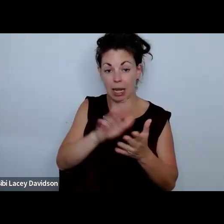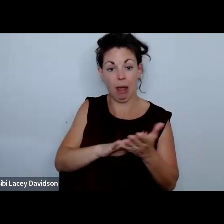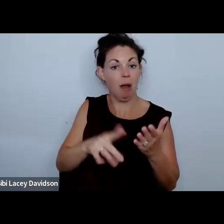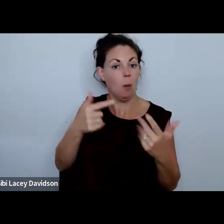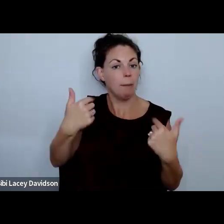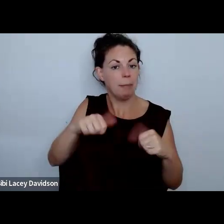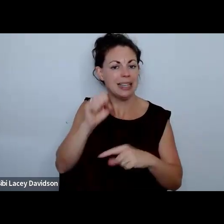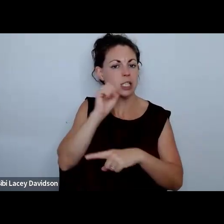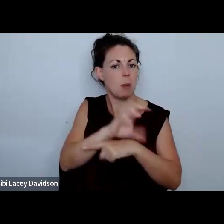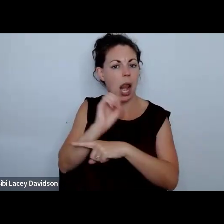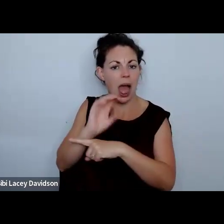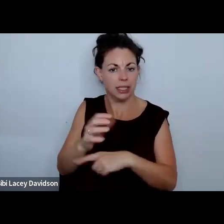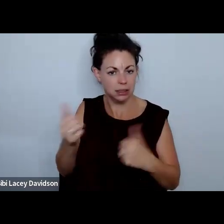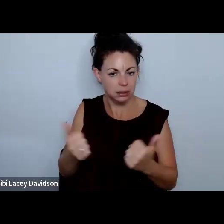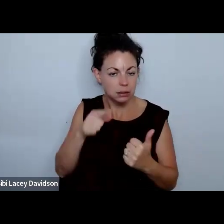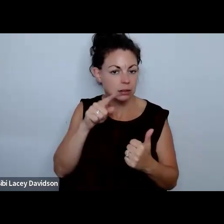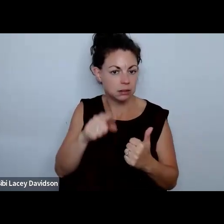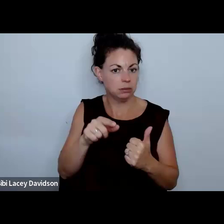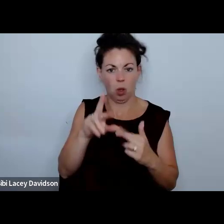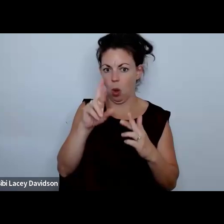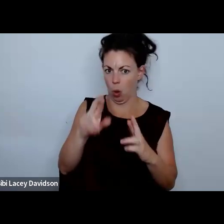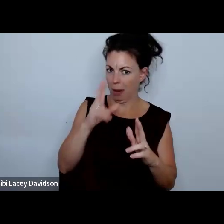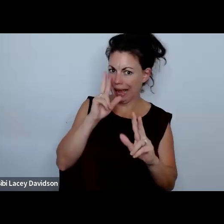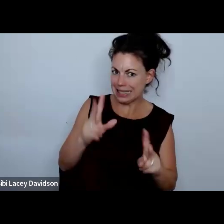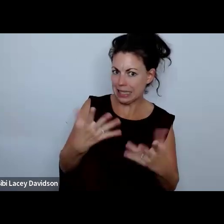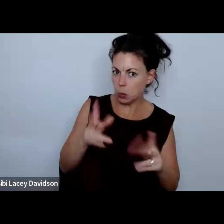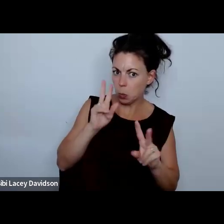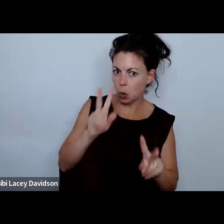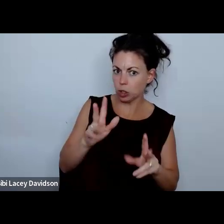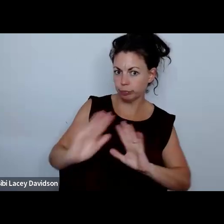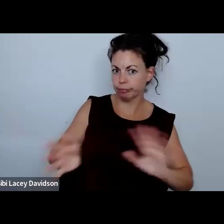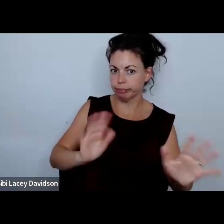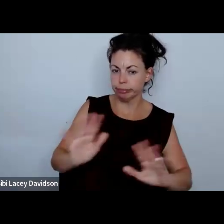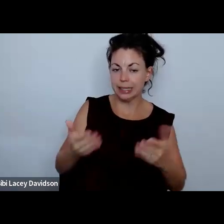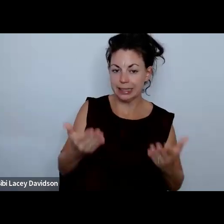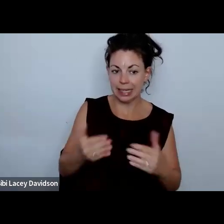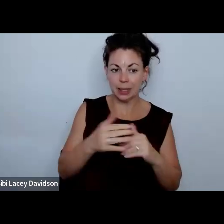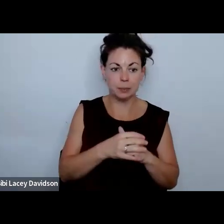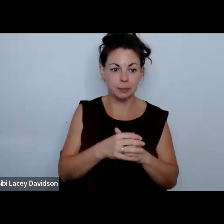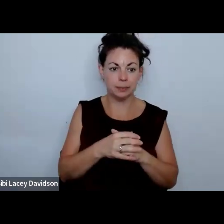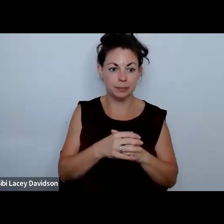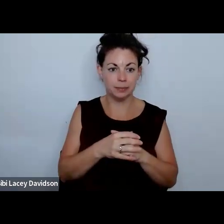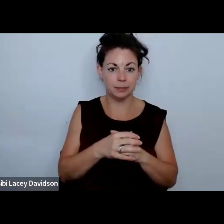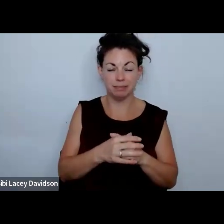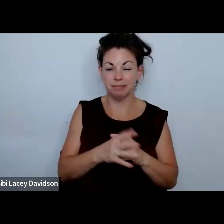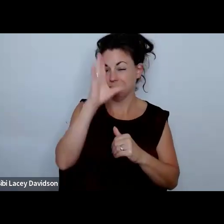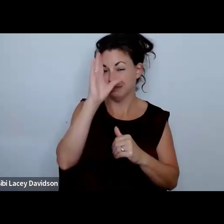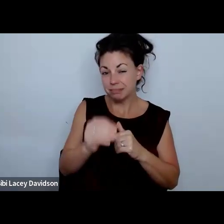of options for how you can view the interpreters on a laptop. So we would recommend accessing this session from a laptop